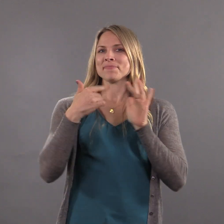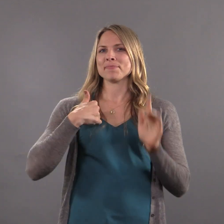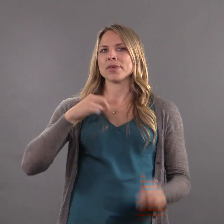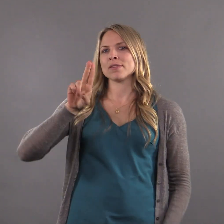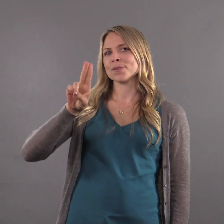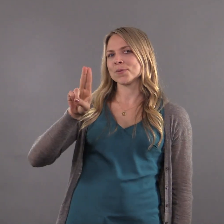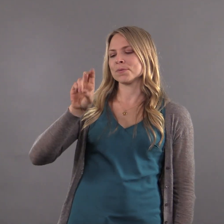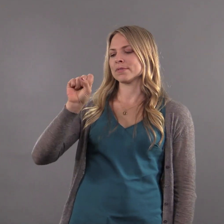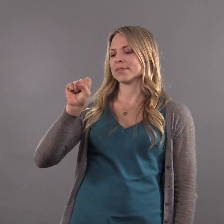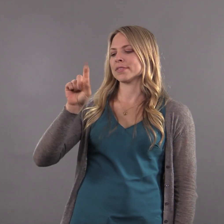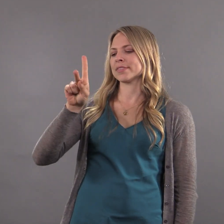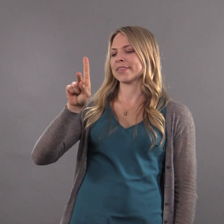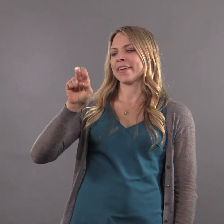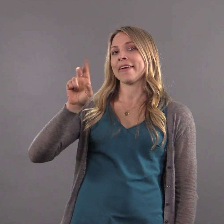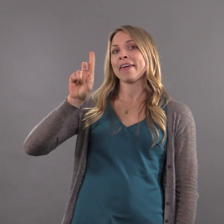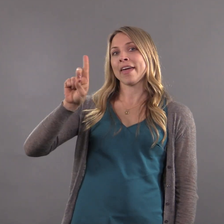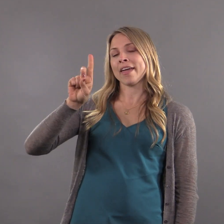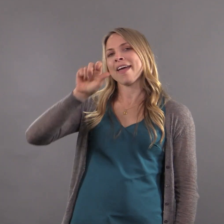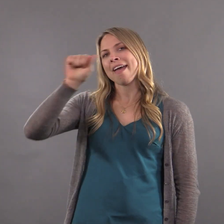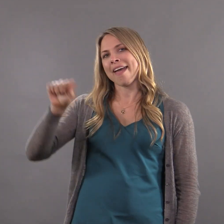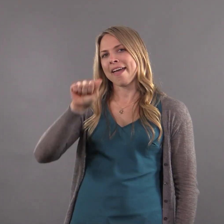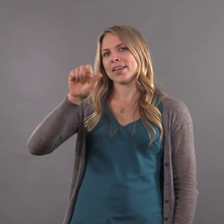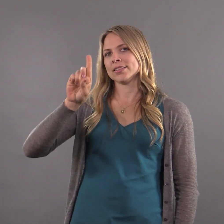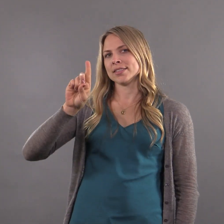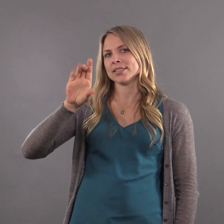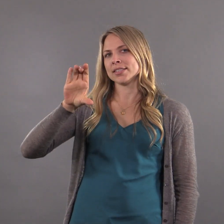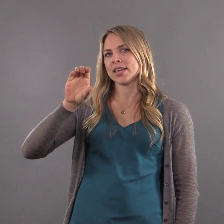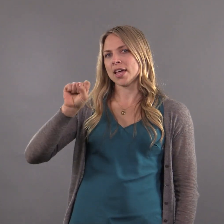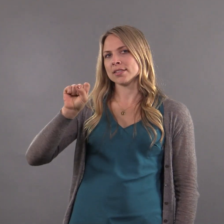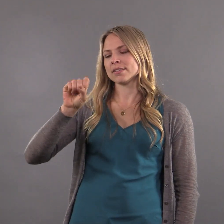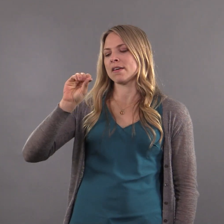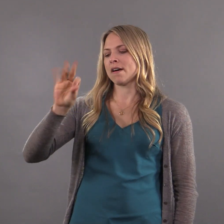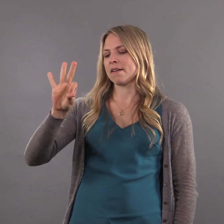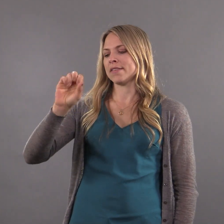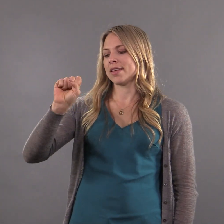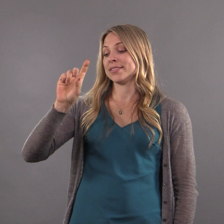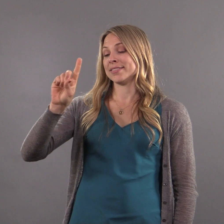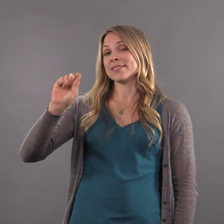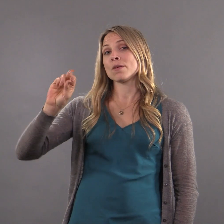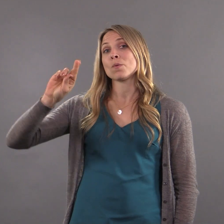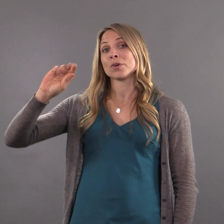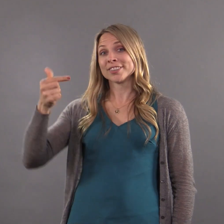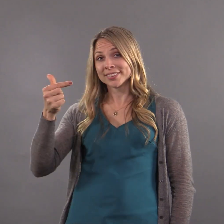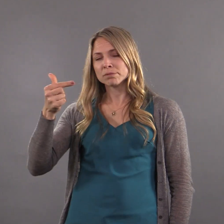please email me at usked@dcsofsd.org.